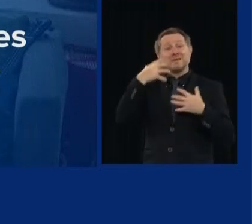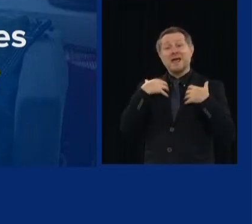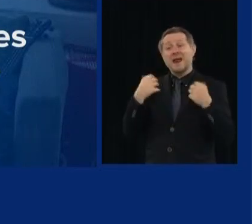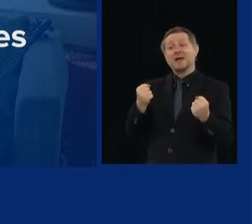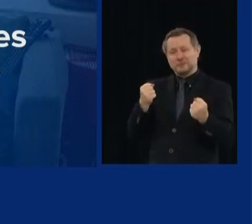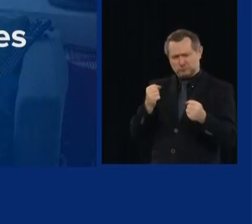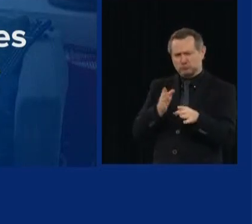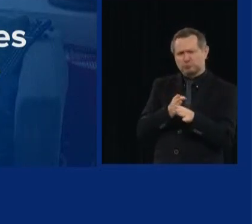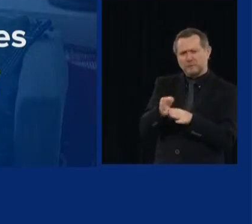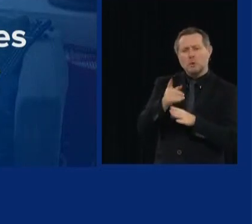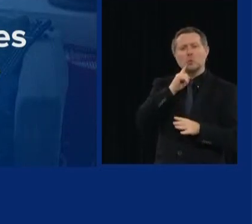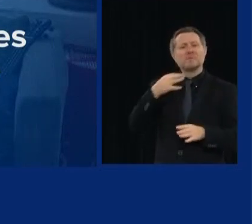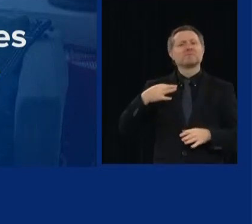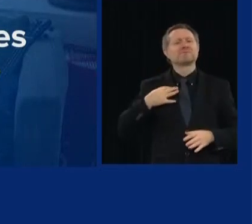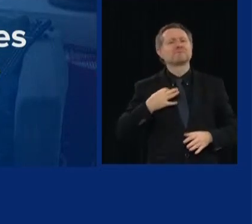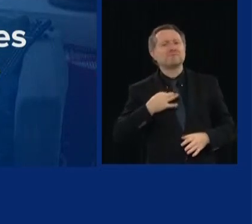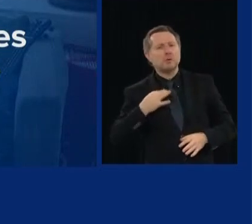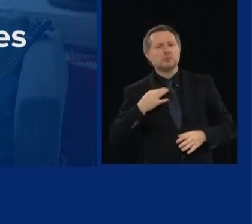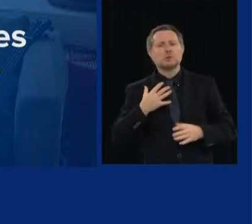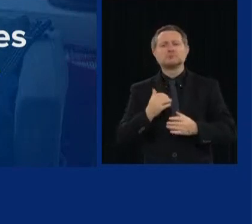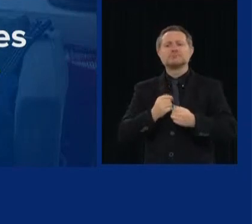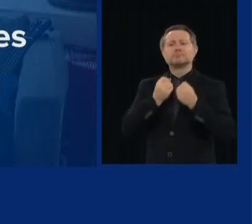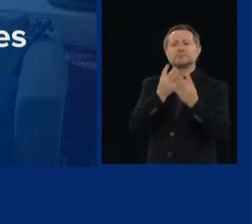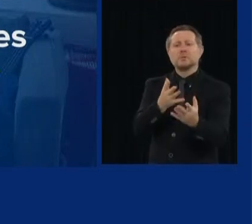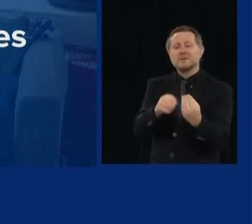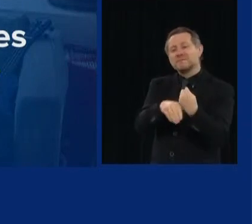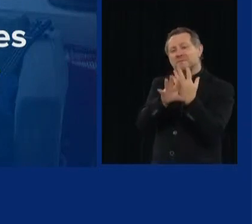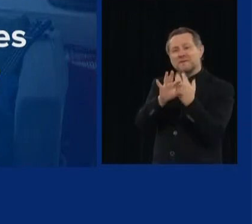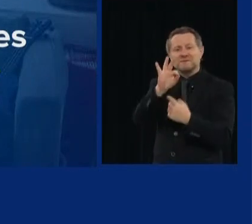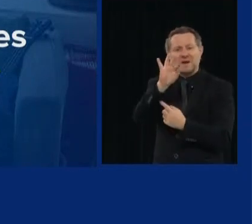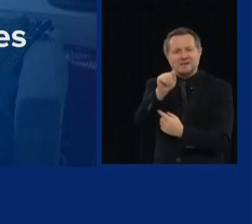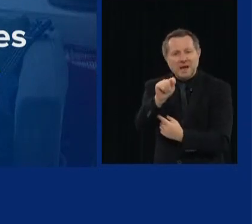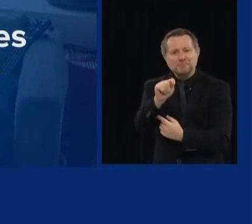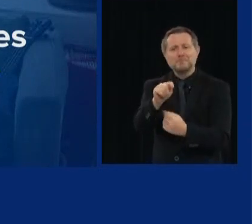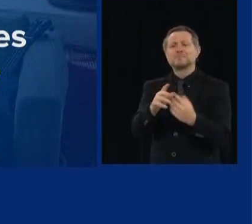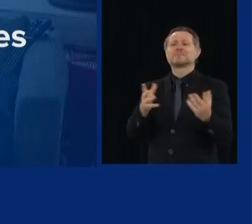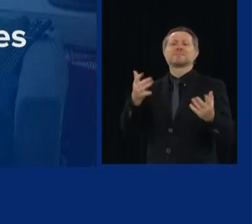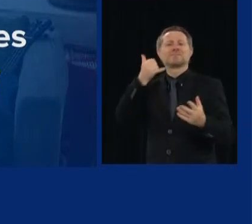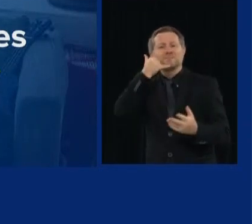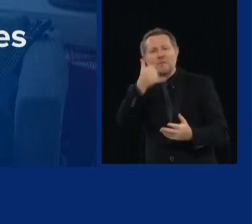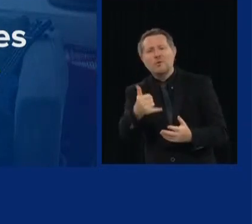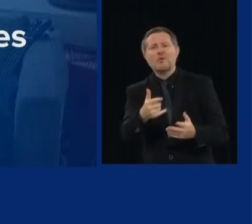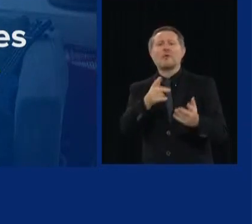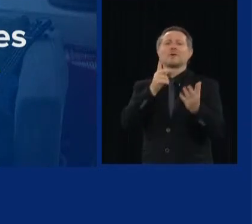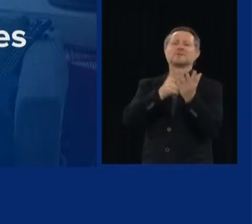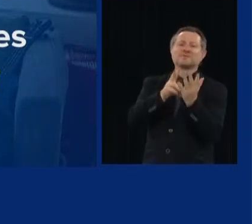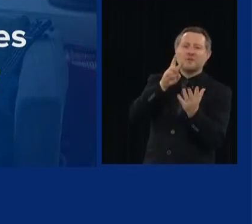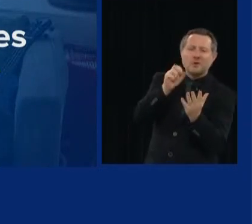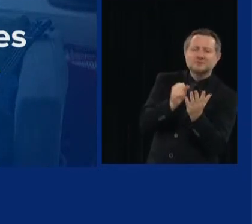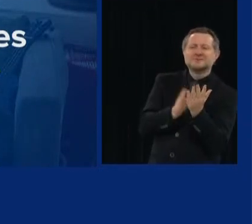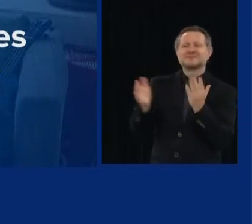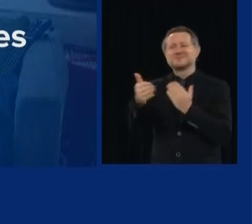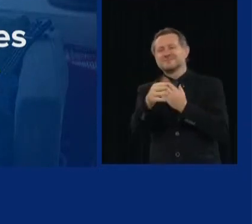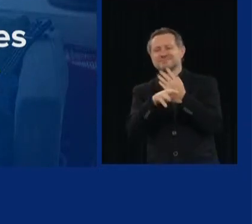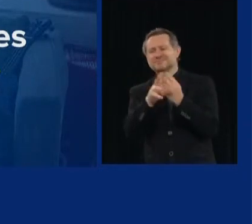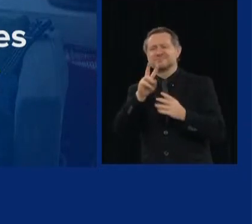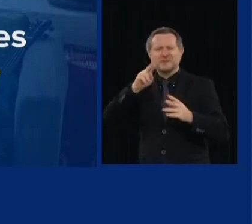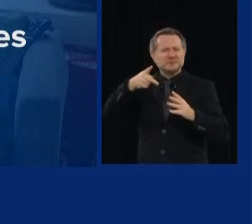WHERE WE'VE ASKED MENTAL HEALTH PROFESSIONALS TO VOLUNTEER THEIR TIME. JUST CONNECT BY FACETIME ON THE